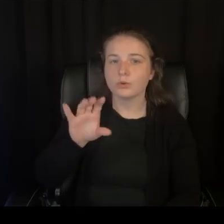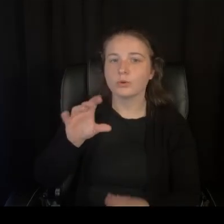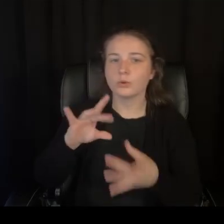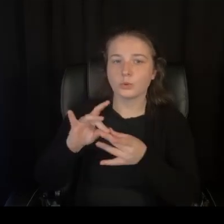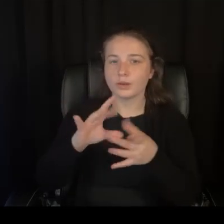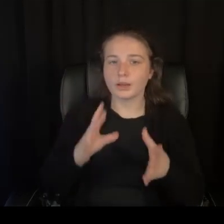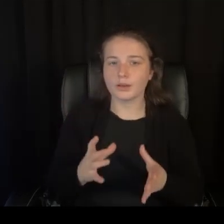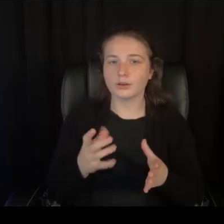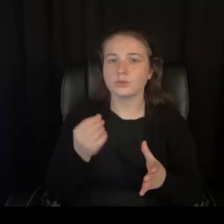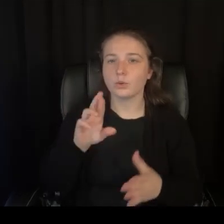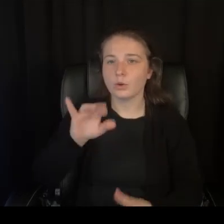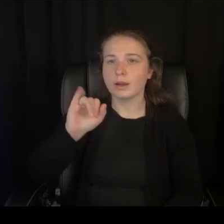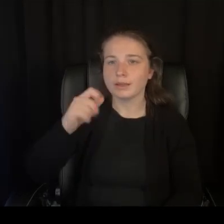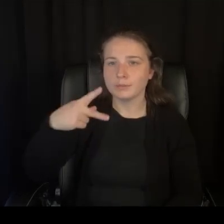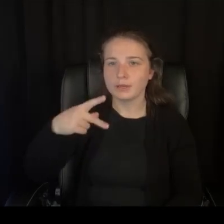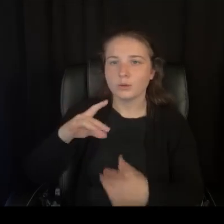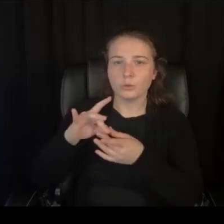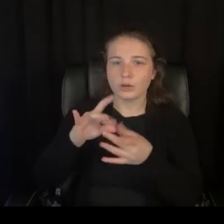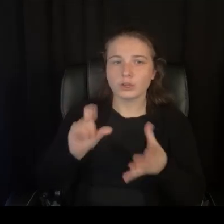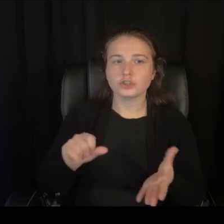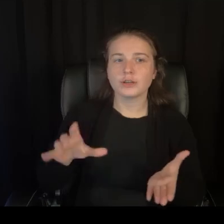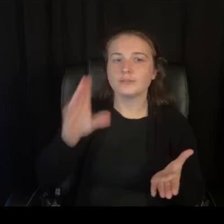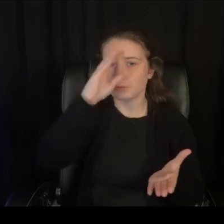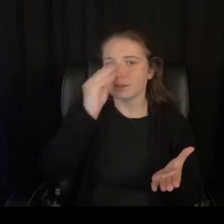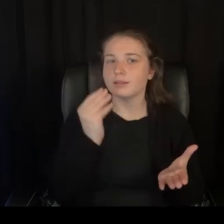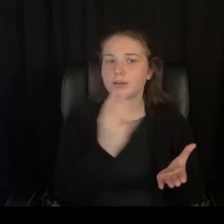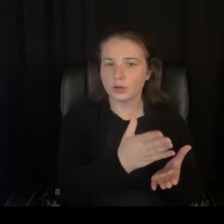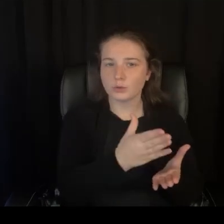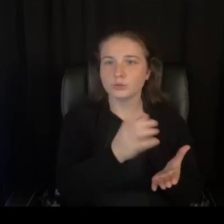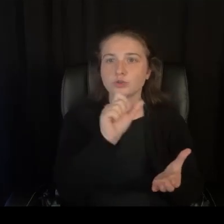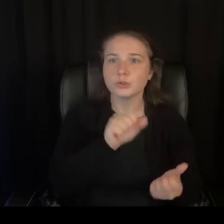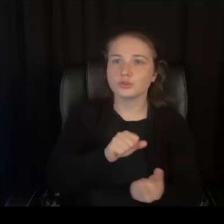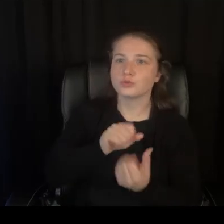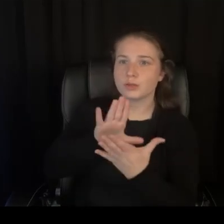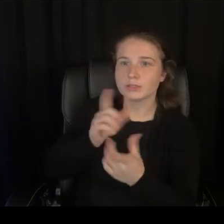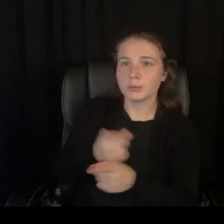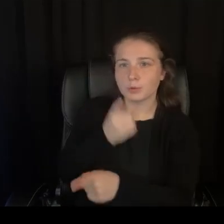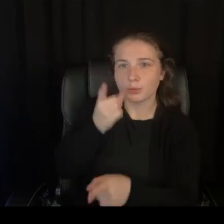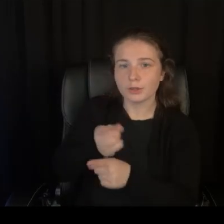coordinator will need to be informed of the concerns in order to address them